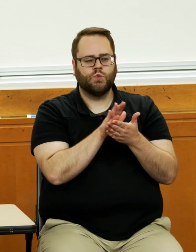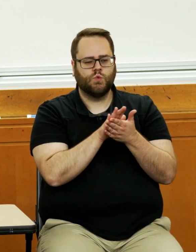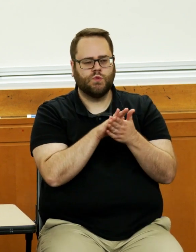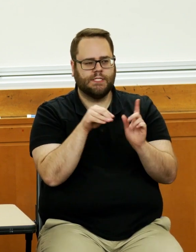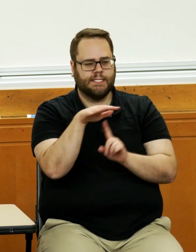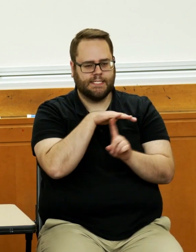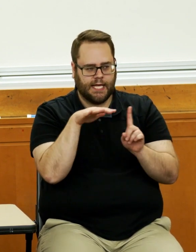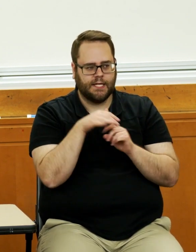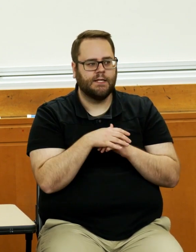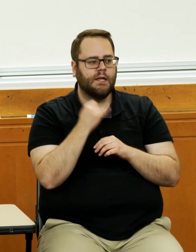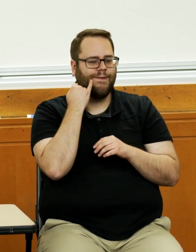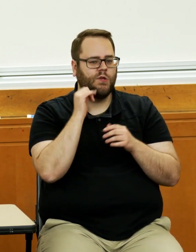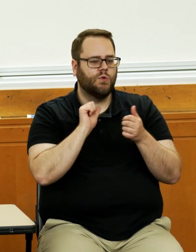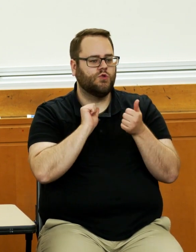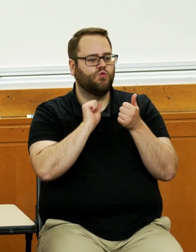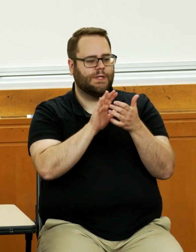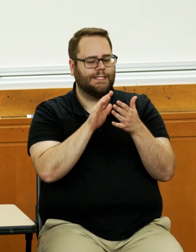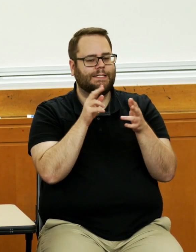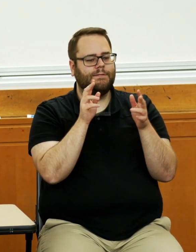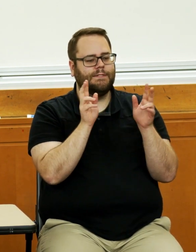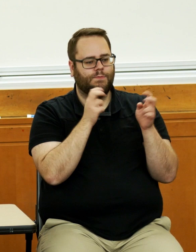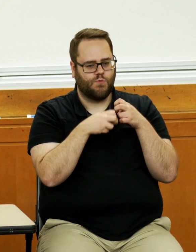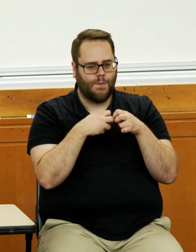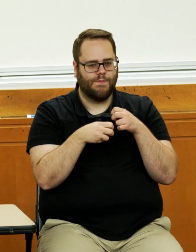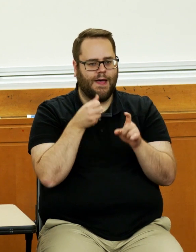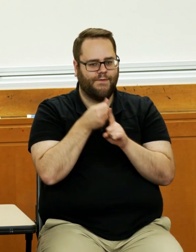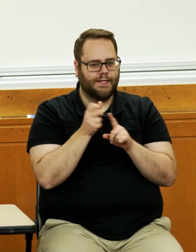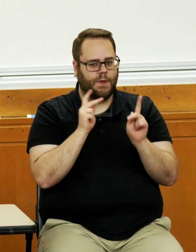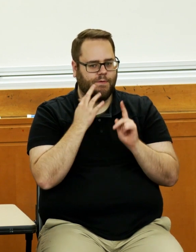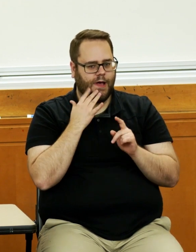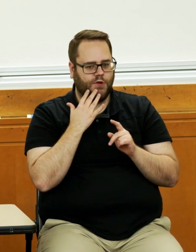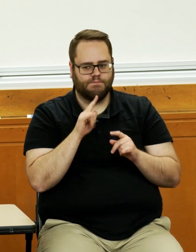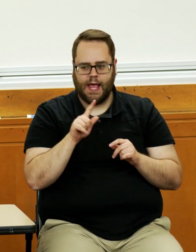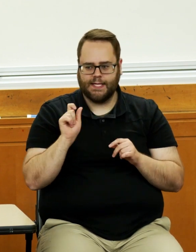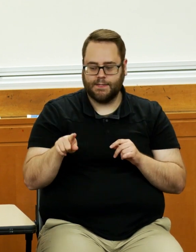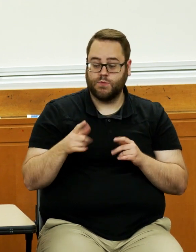an issue that affects people of color, you can ask them. “Here's what's happening and